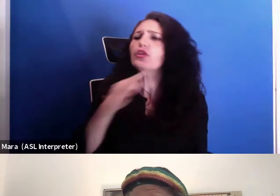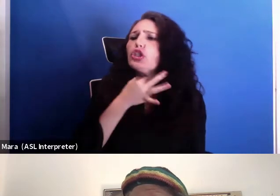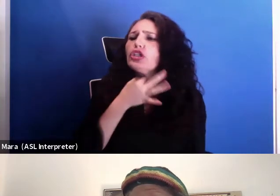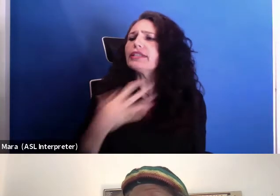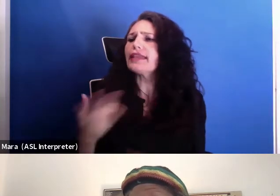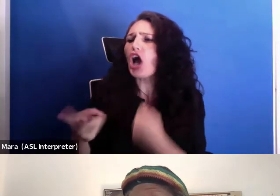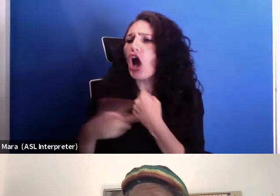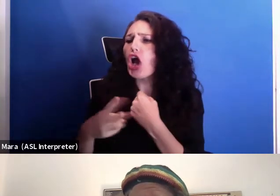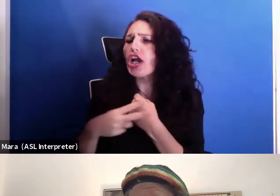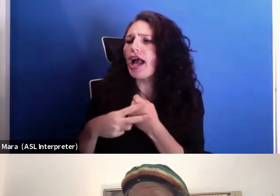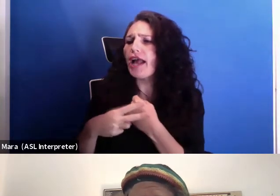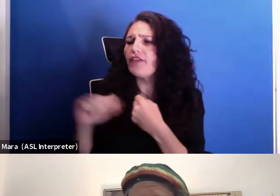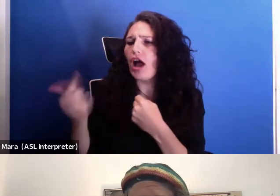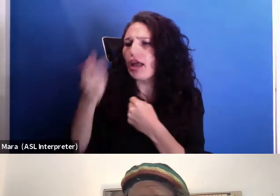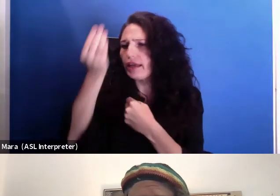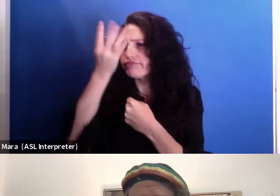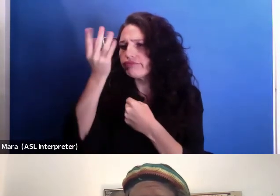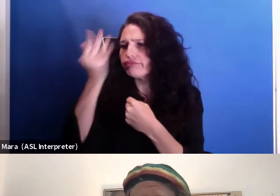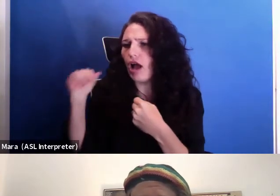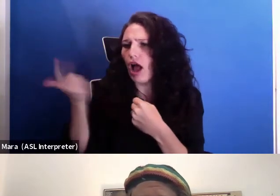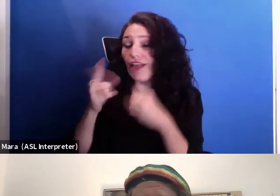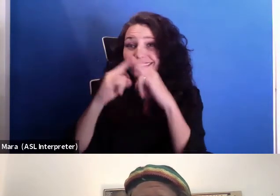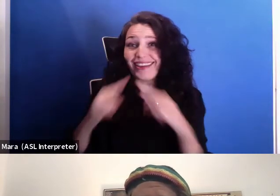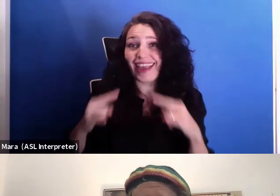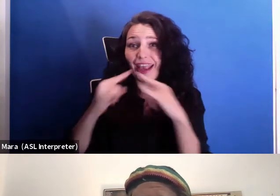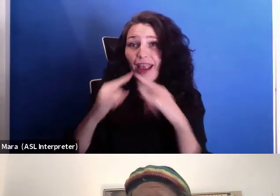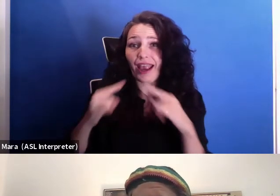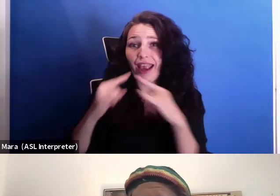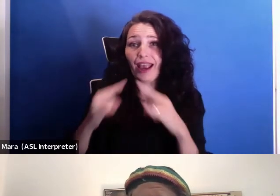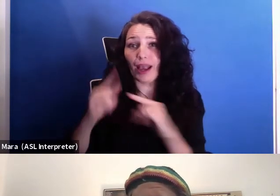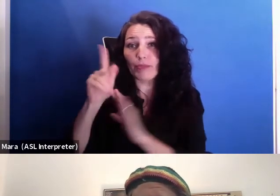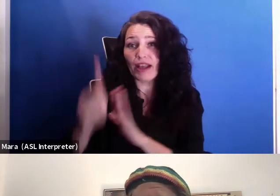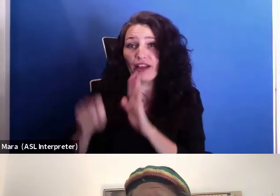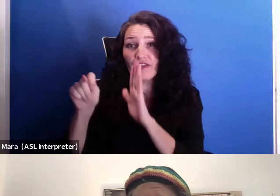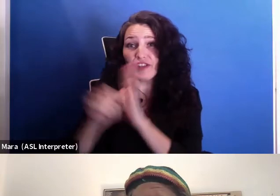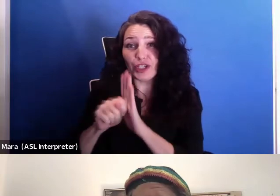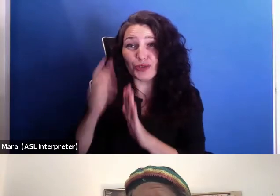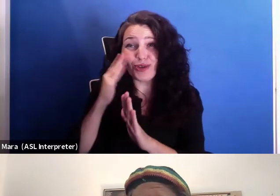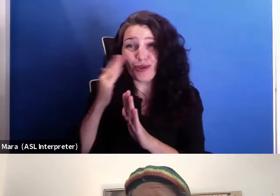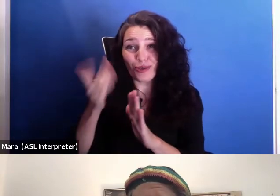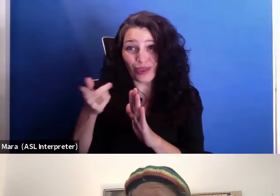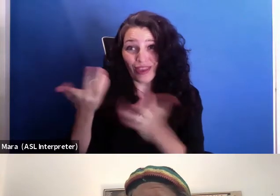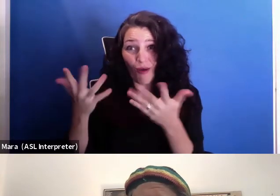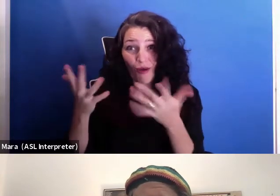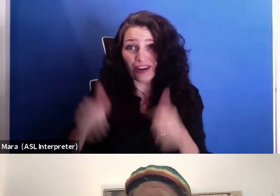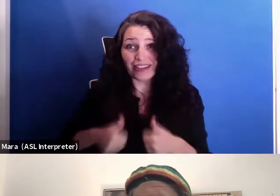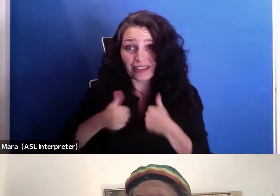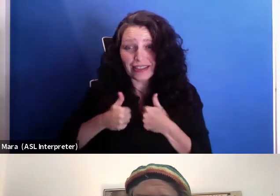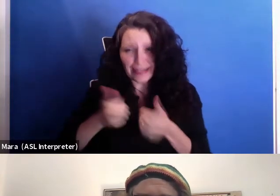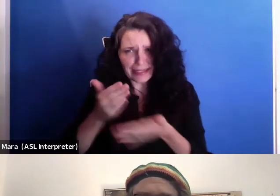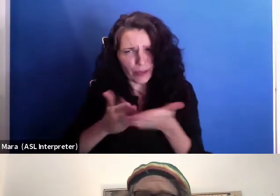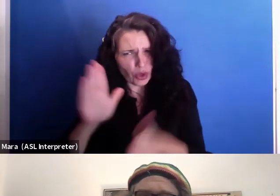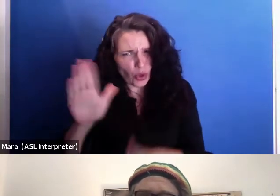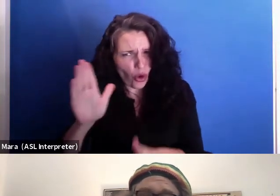that all of those camp videos existed? And some of them were yours or were they not yours? Jim.